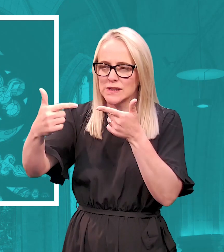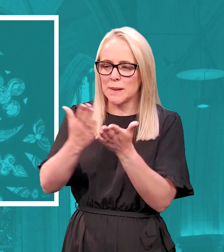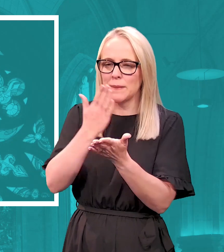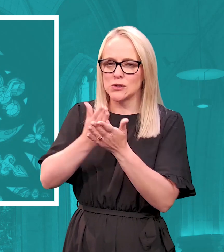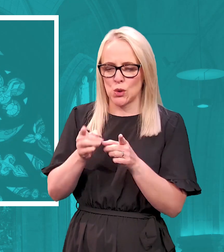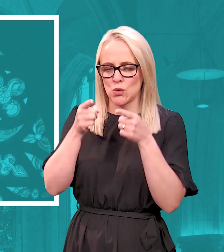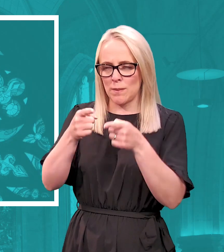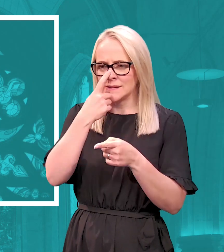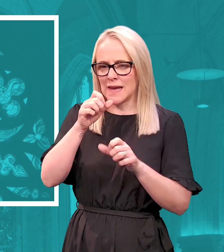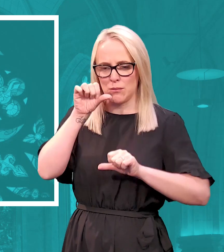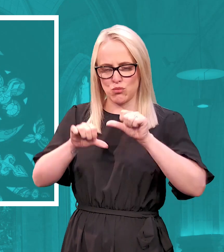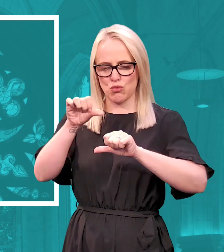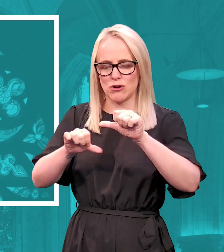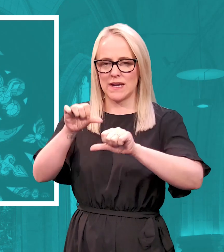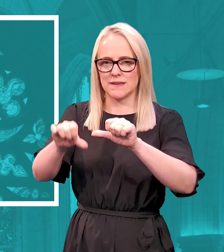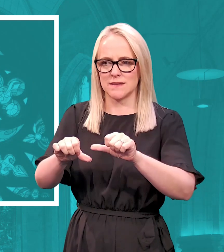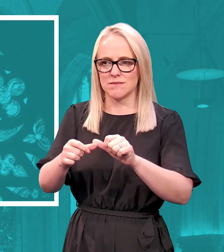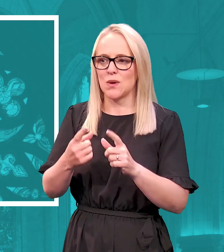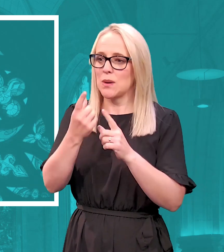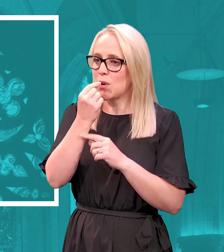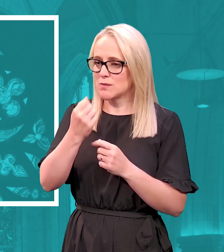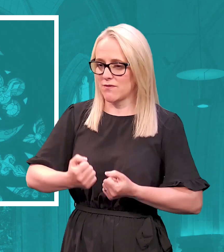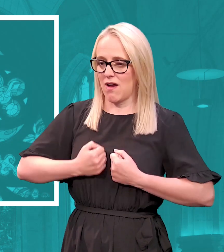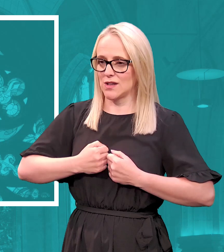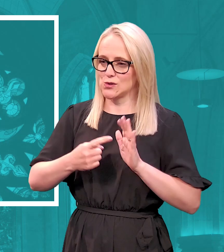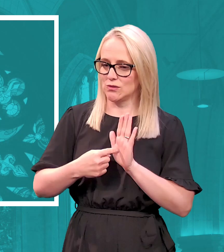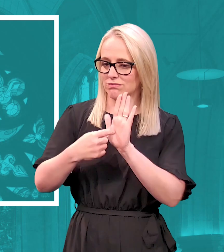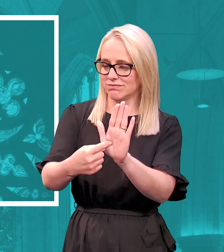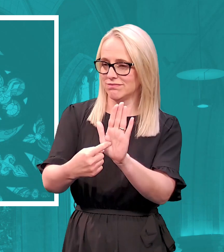so that we are able to present our report for your approval.